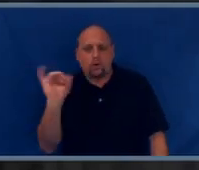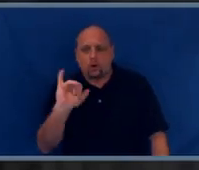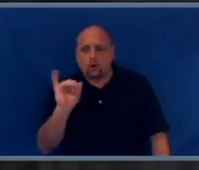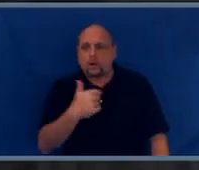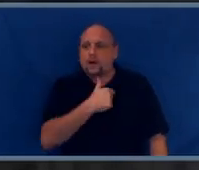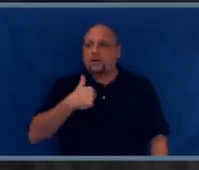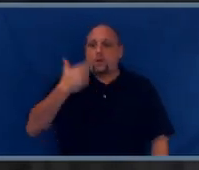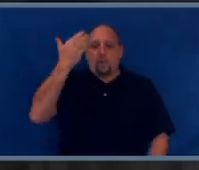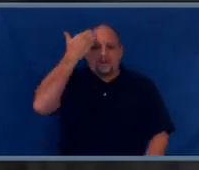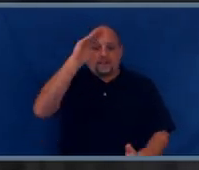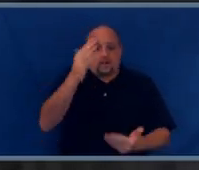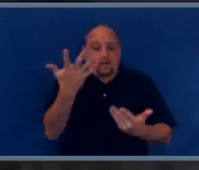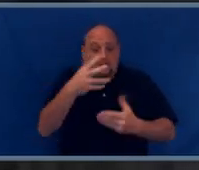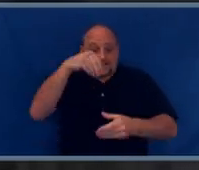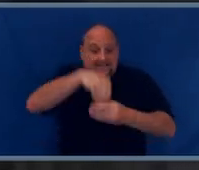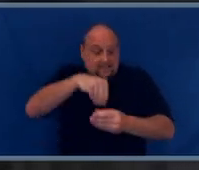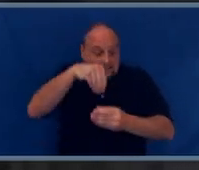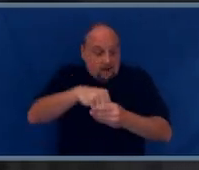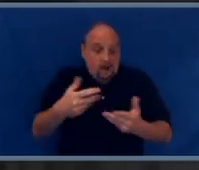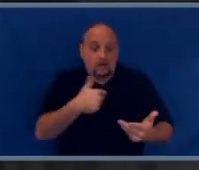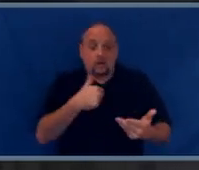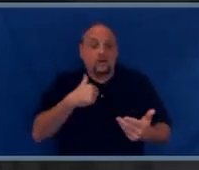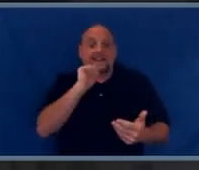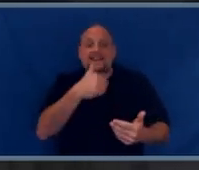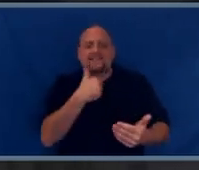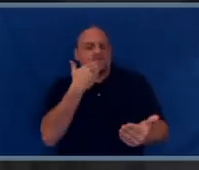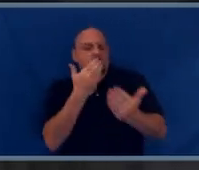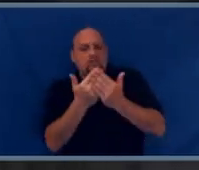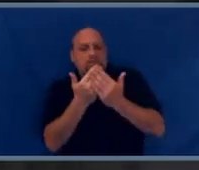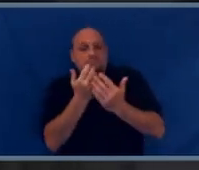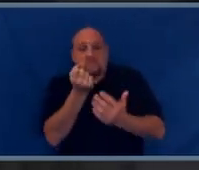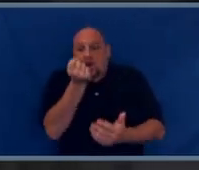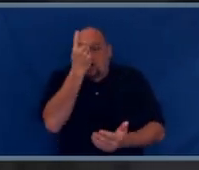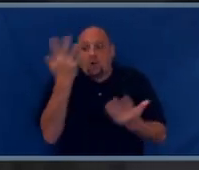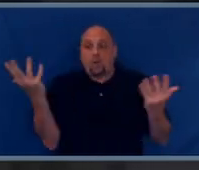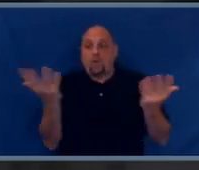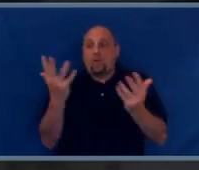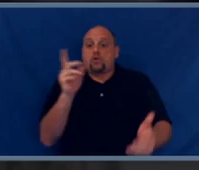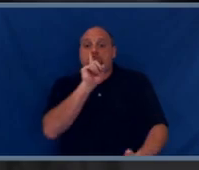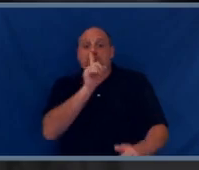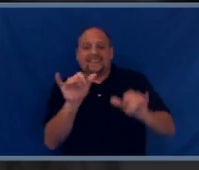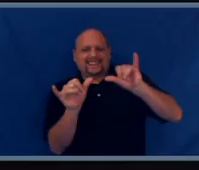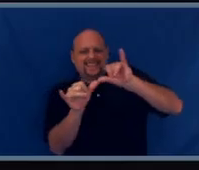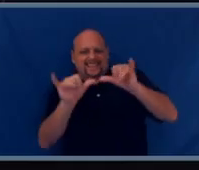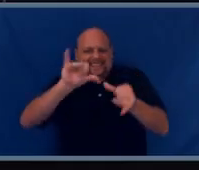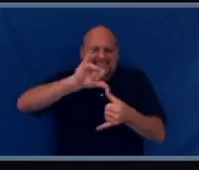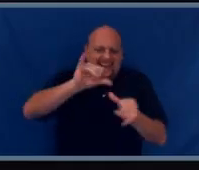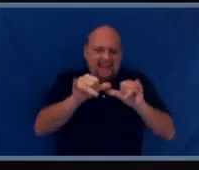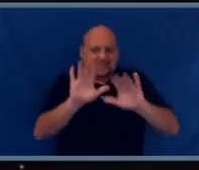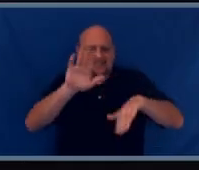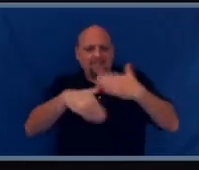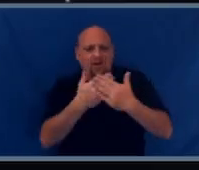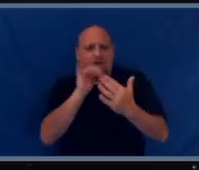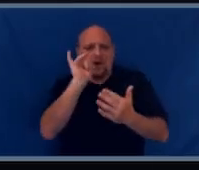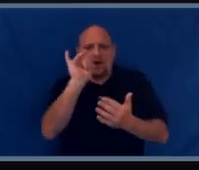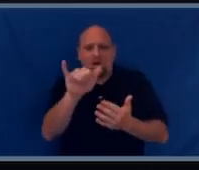LIKE, THE MECHANICAL PRODUCT.